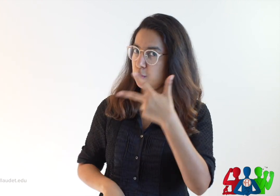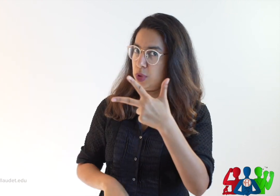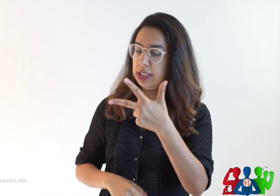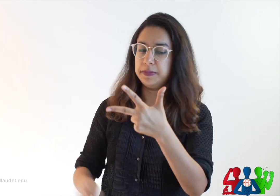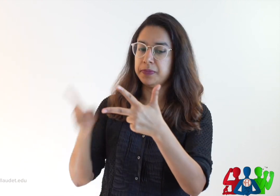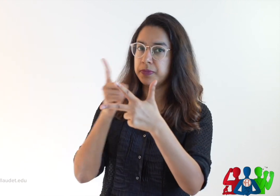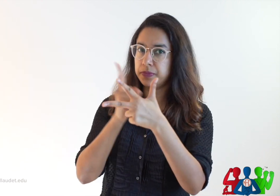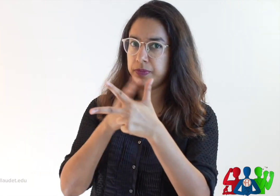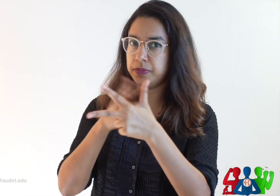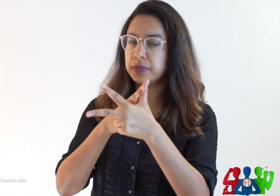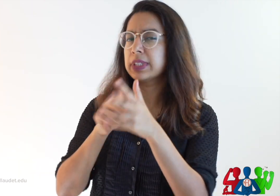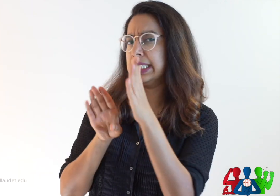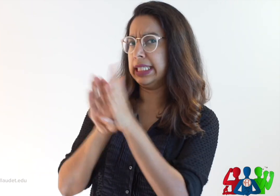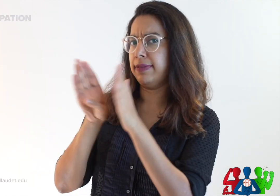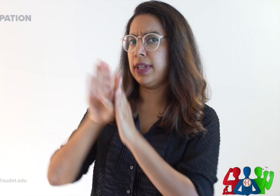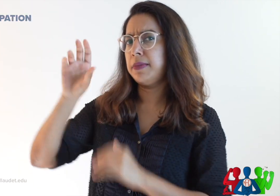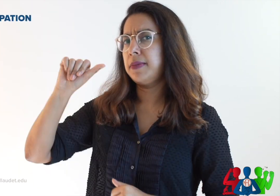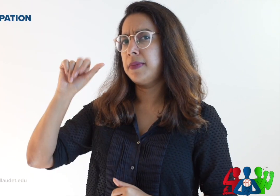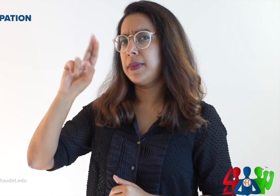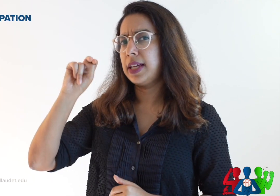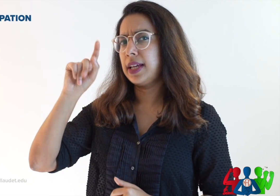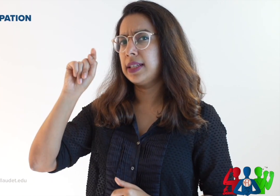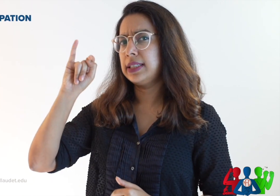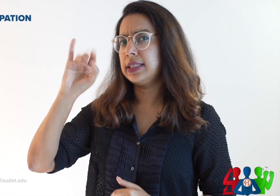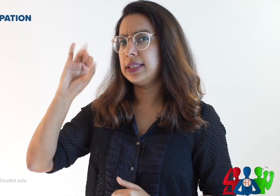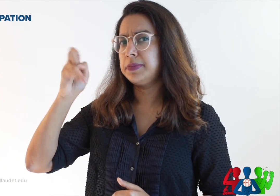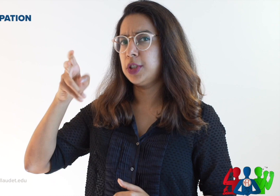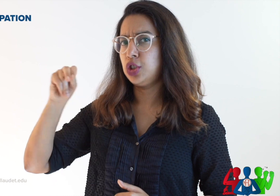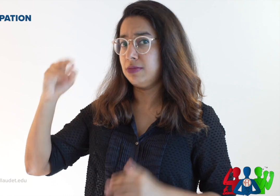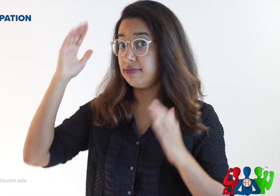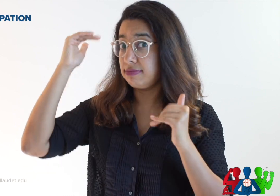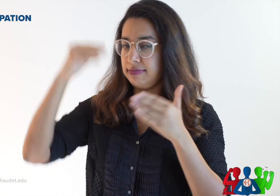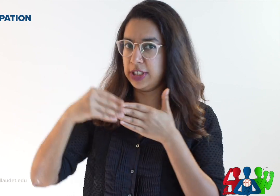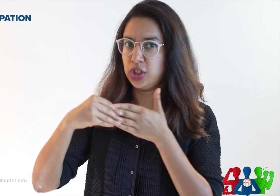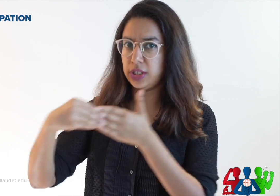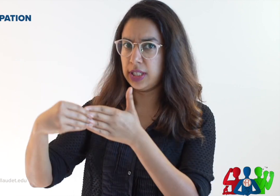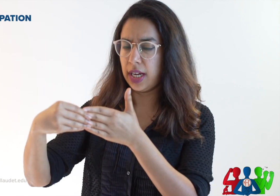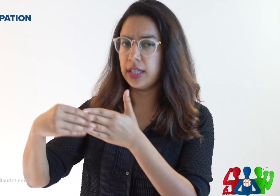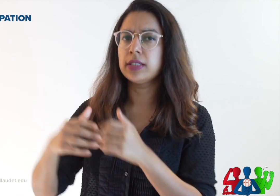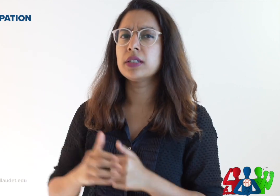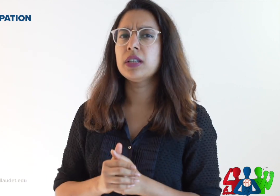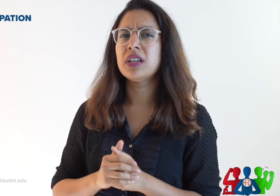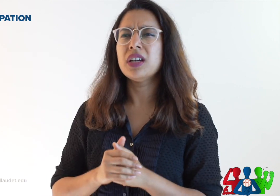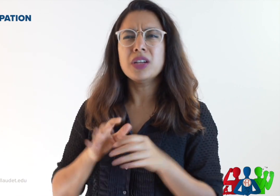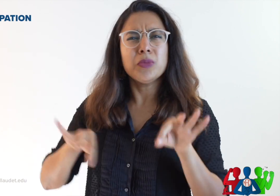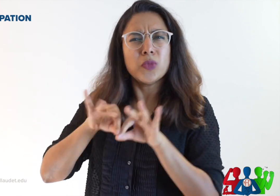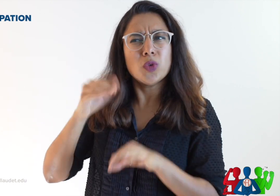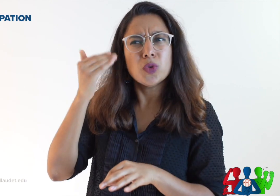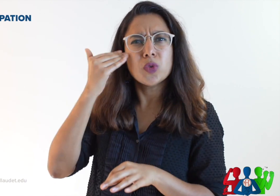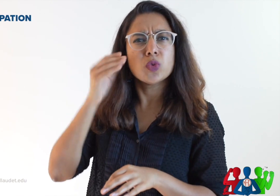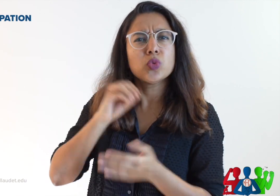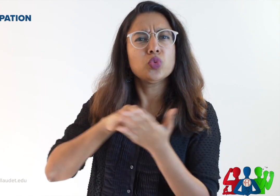We don’t just give students the books and ask them to read. First, we develop an anticipation guide.